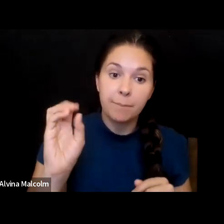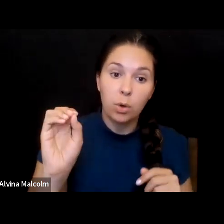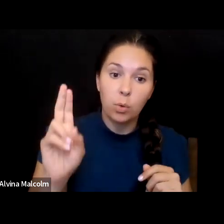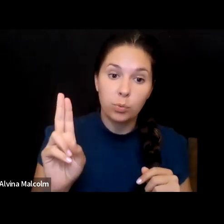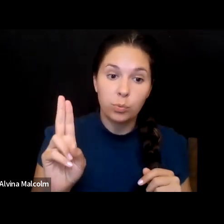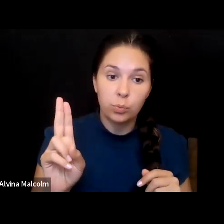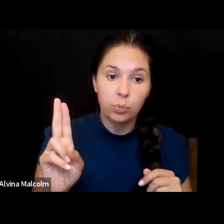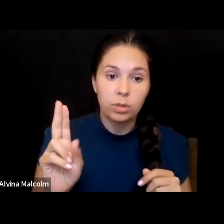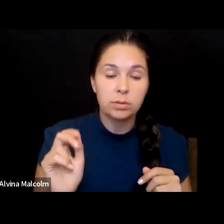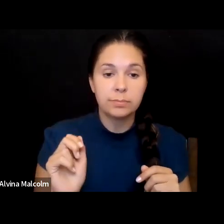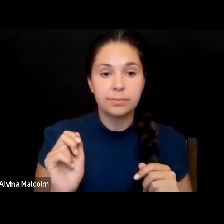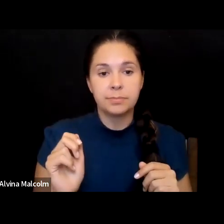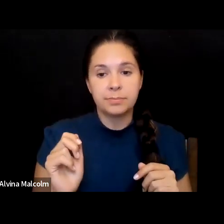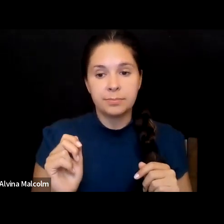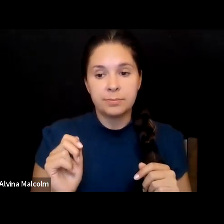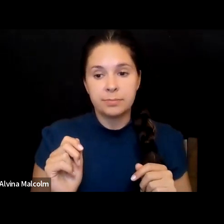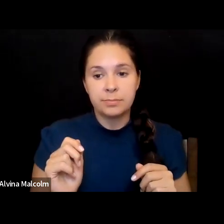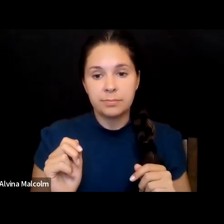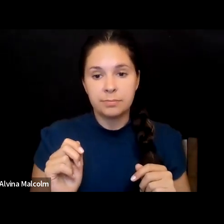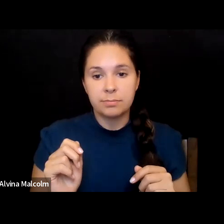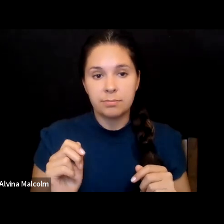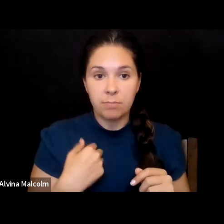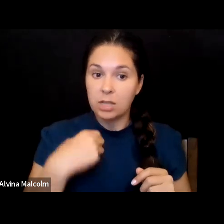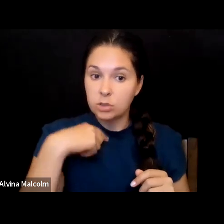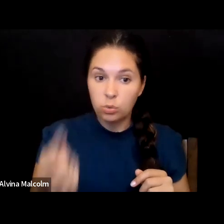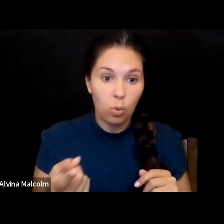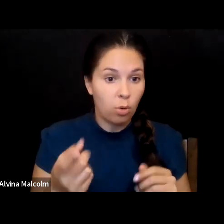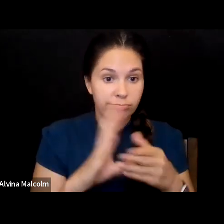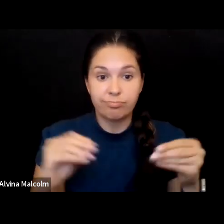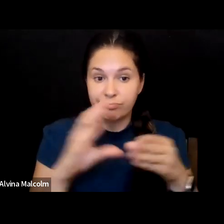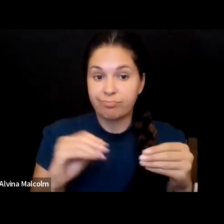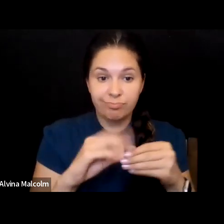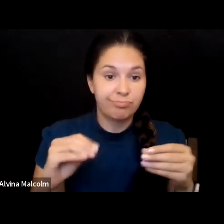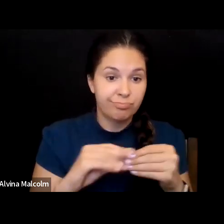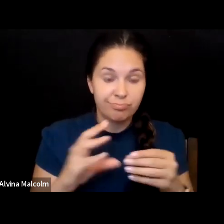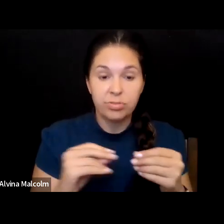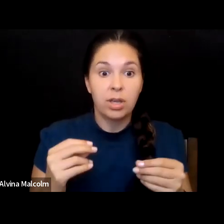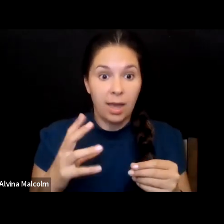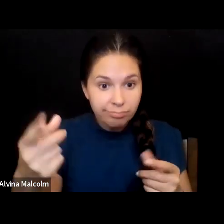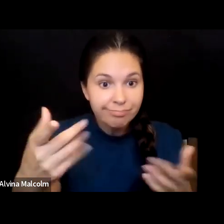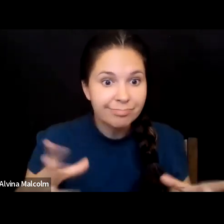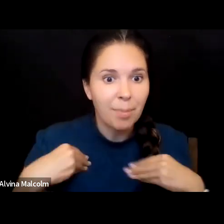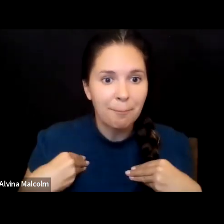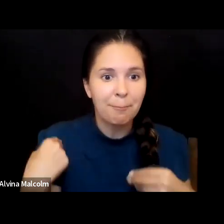as some of the other state agencies or